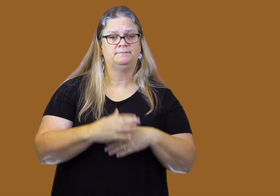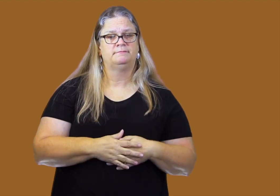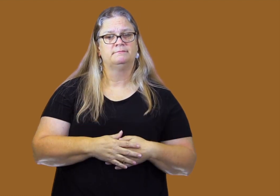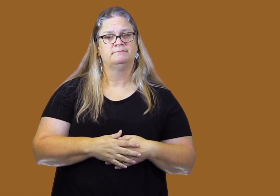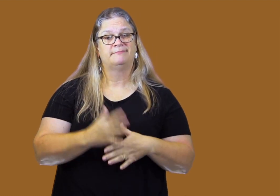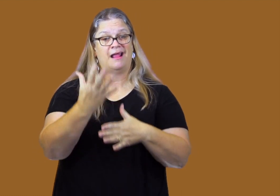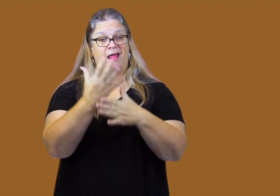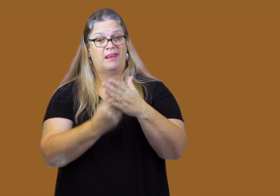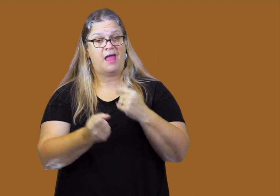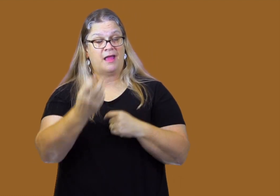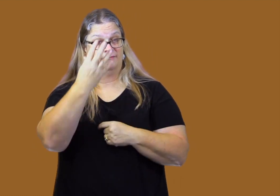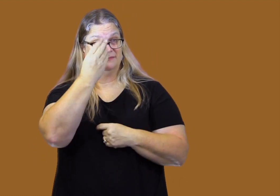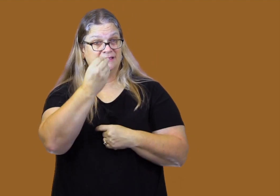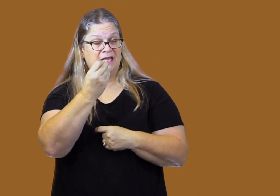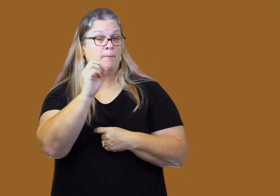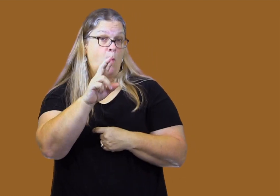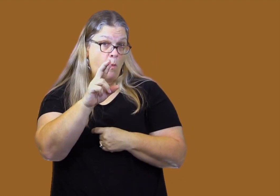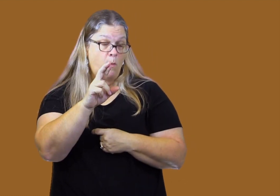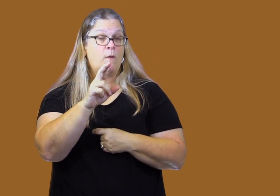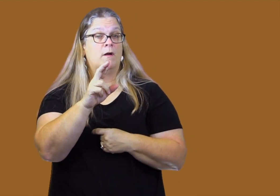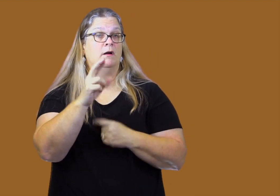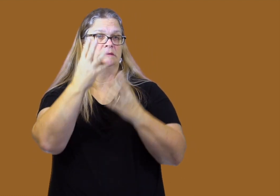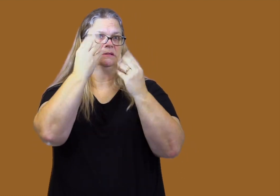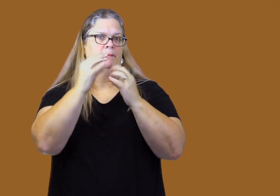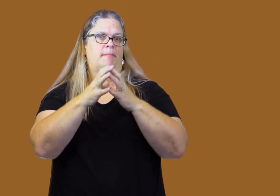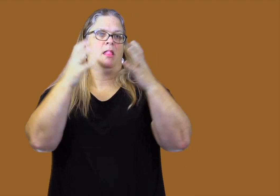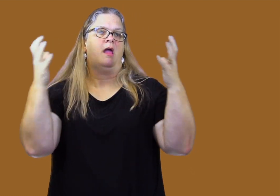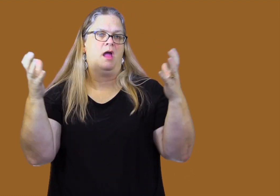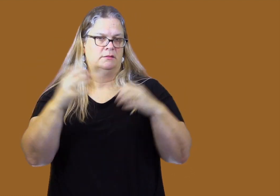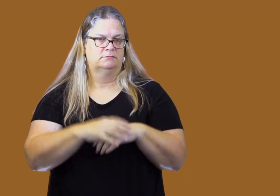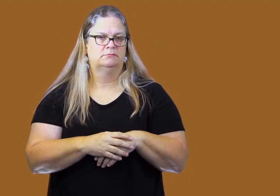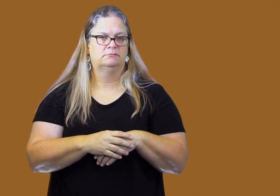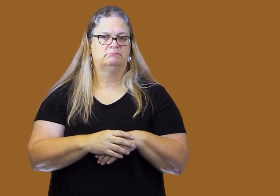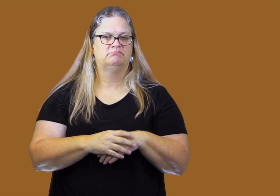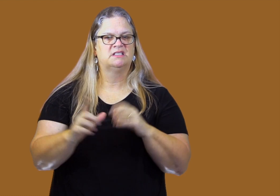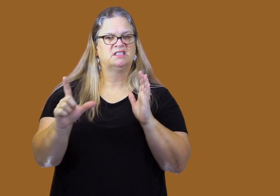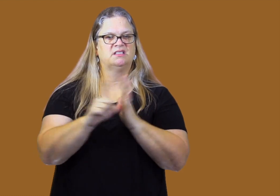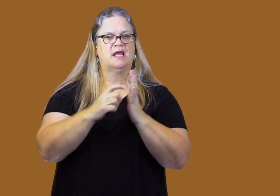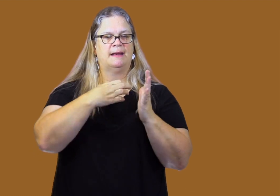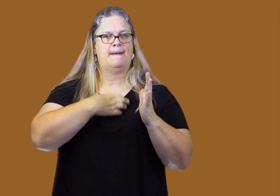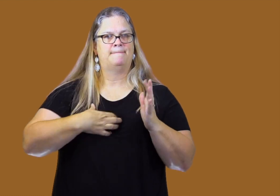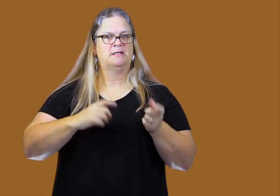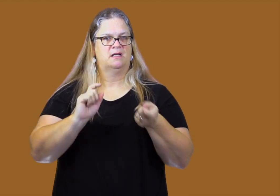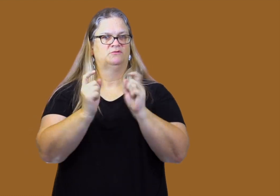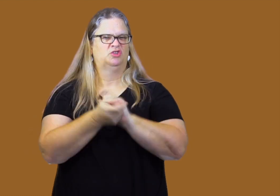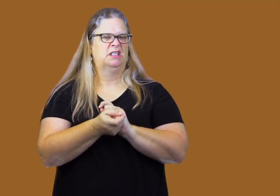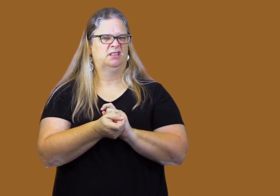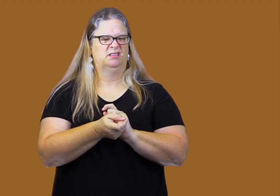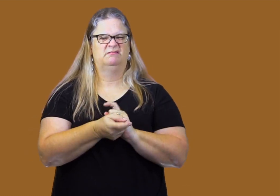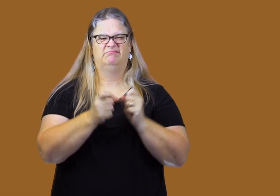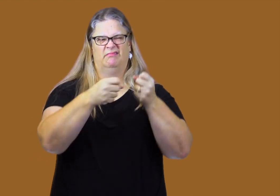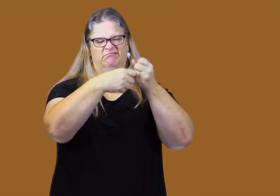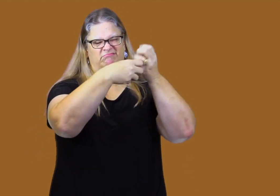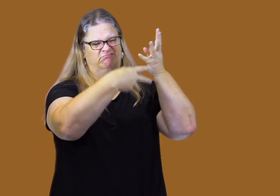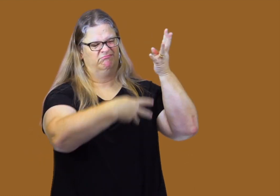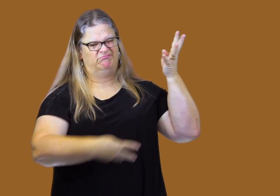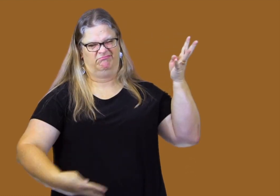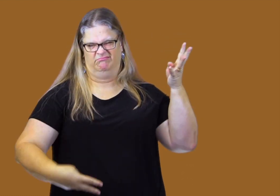or crying easily, lack of sleep, or sleeping excessively and sudden appetite changes.